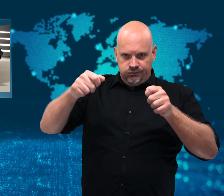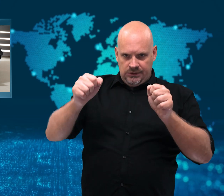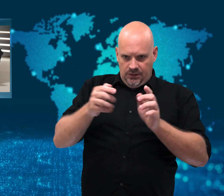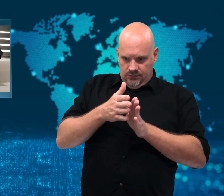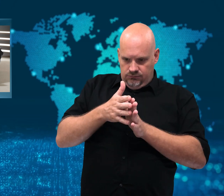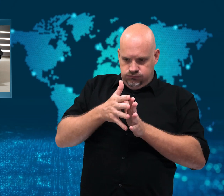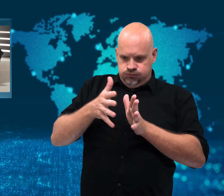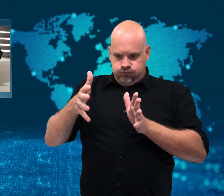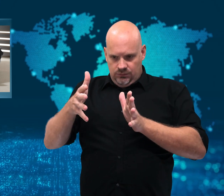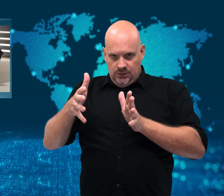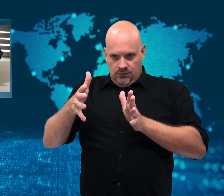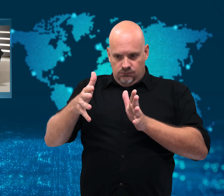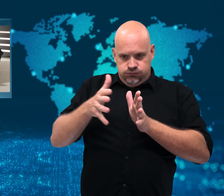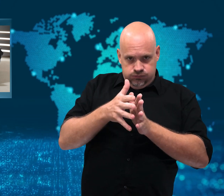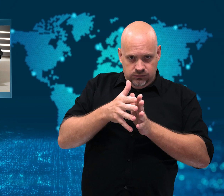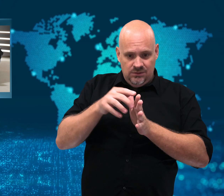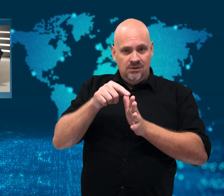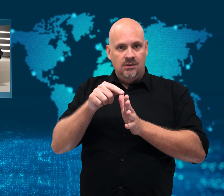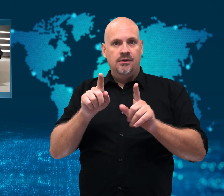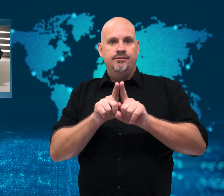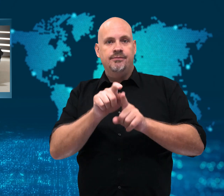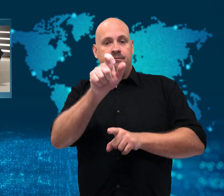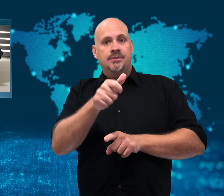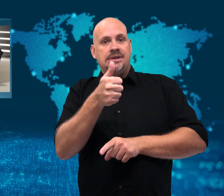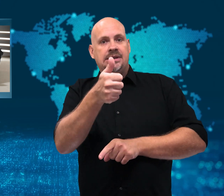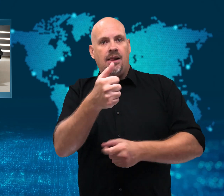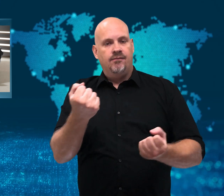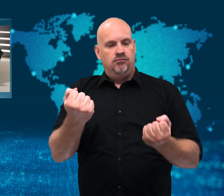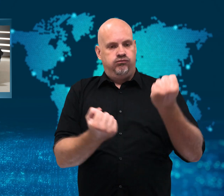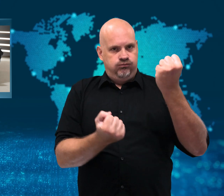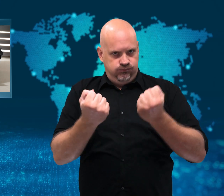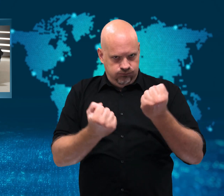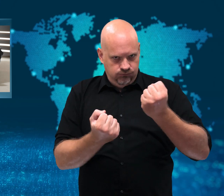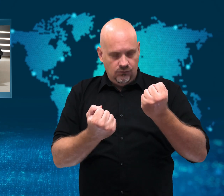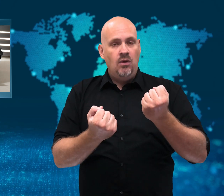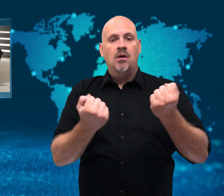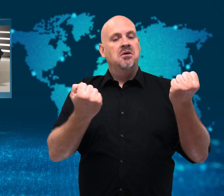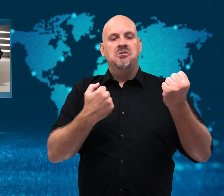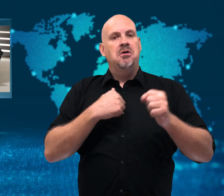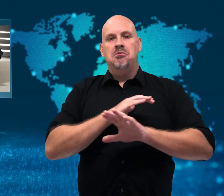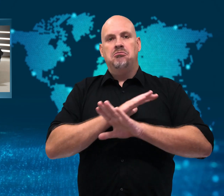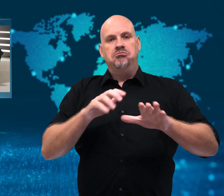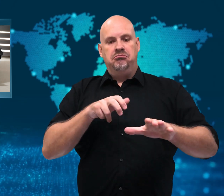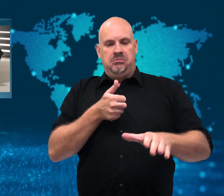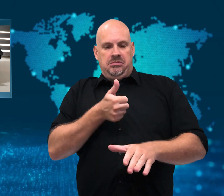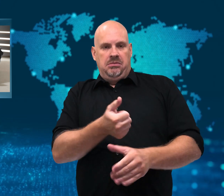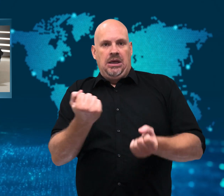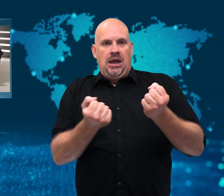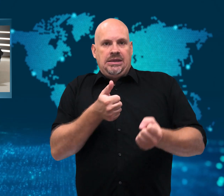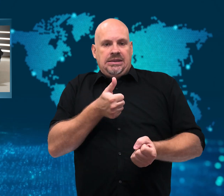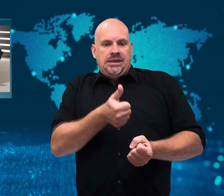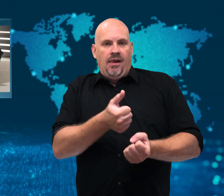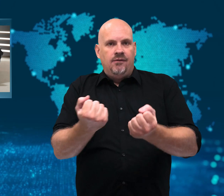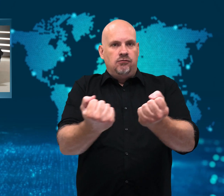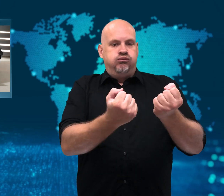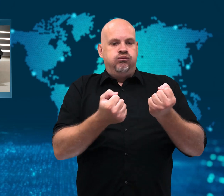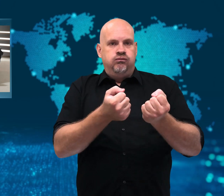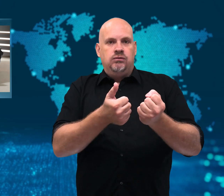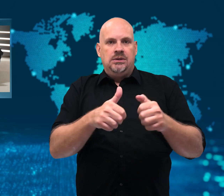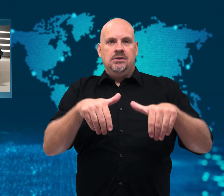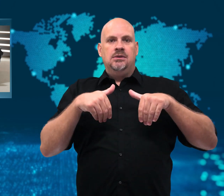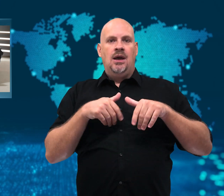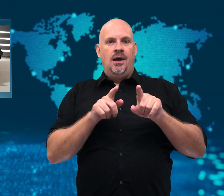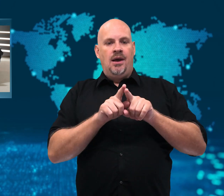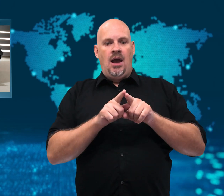the motor can be mounted behind the seats so it is not in the way